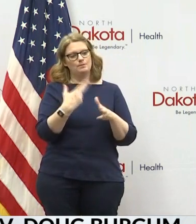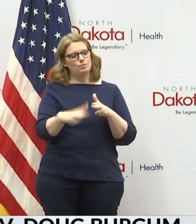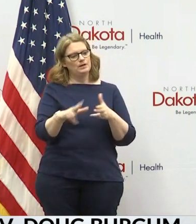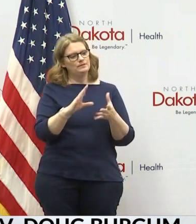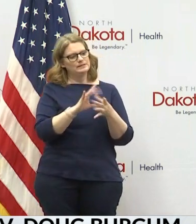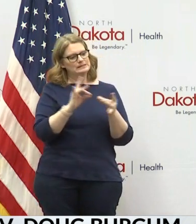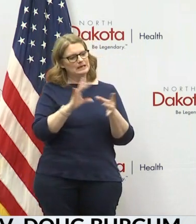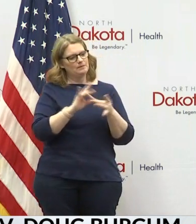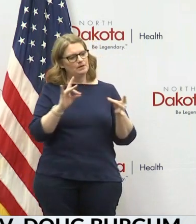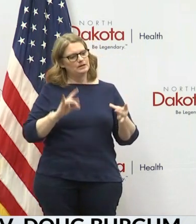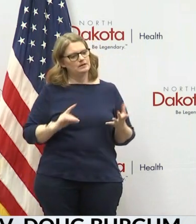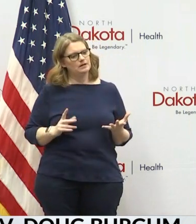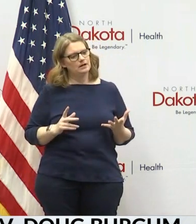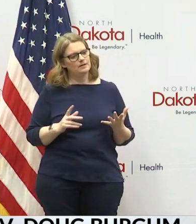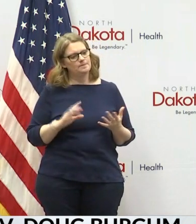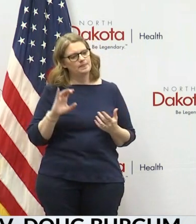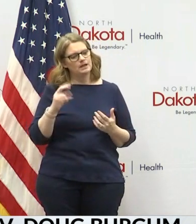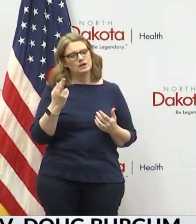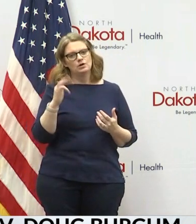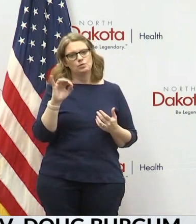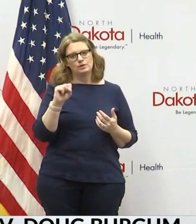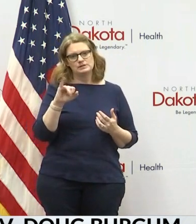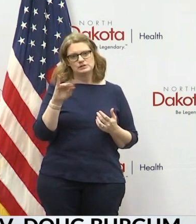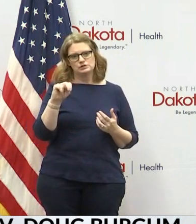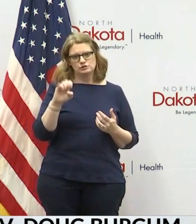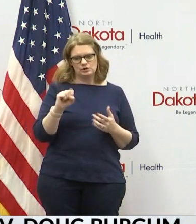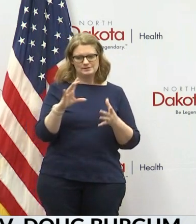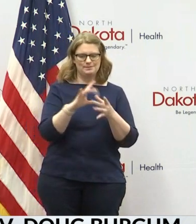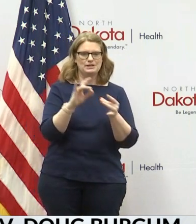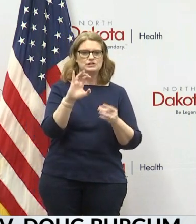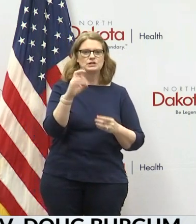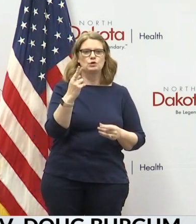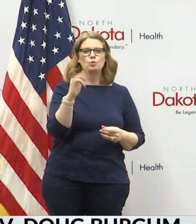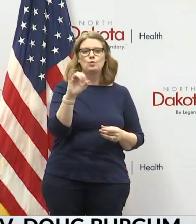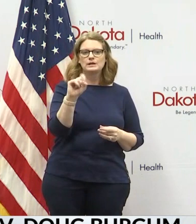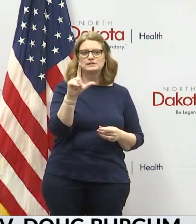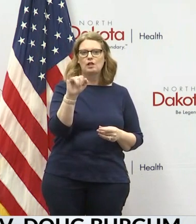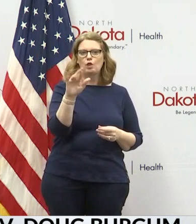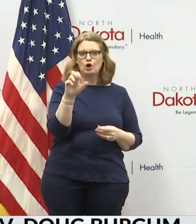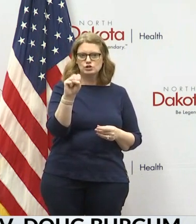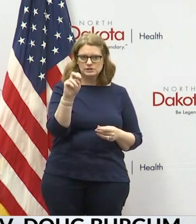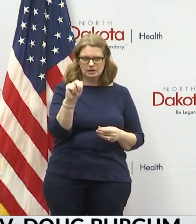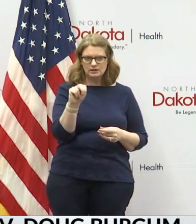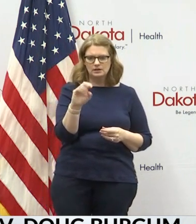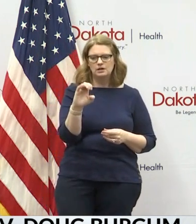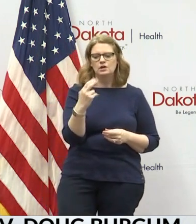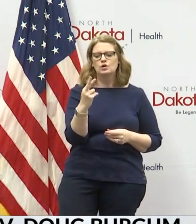THAT HAVE MORE RISK OF POTENTIAL SPREADING IN THE ECONOMY. THANK YOU, CHRIS. I WANT TO READ A BRIEF STATEMENT